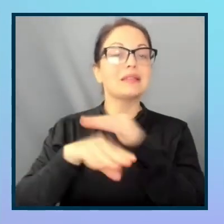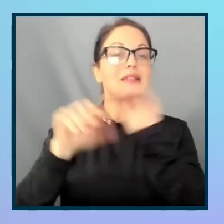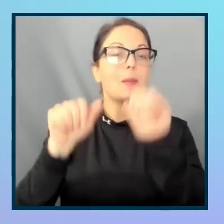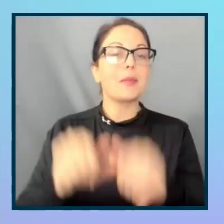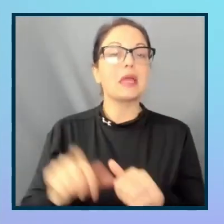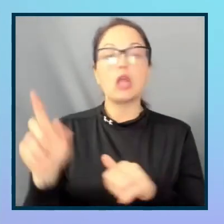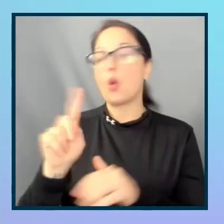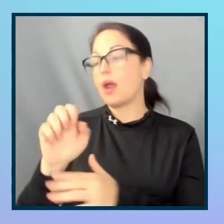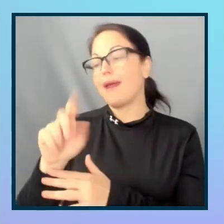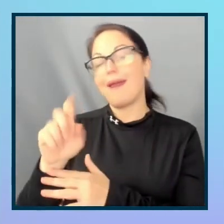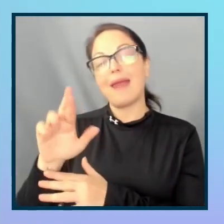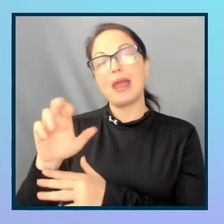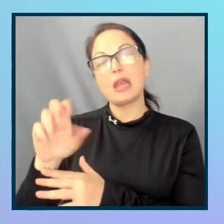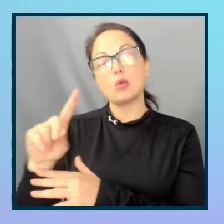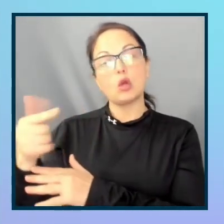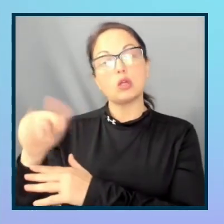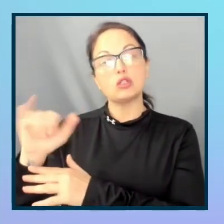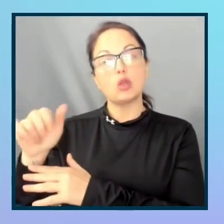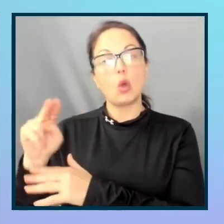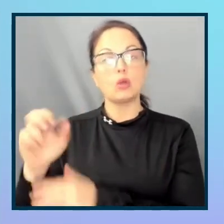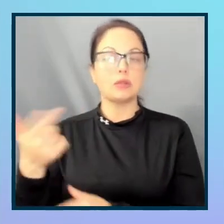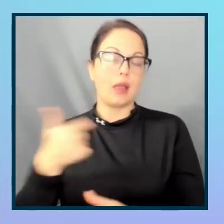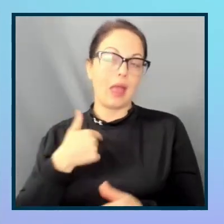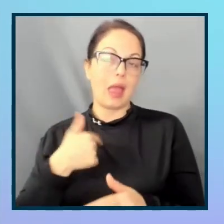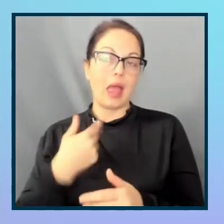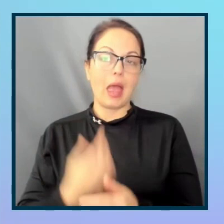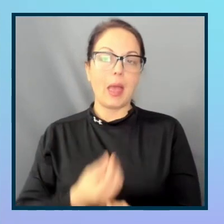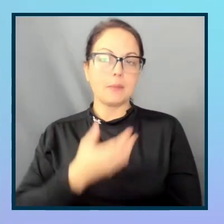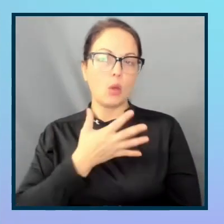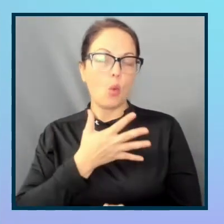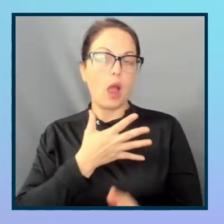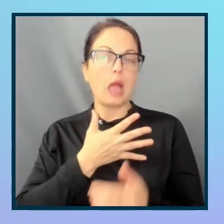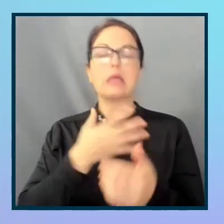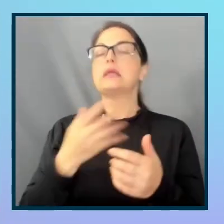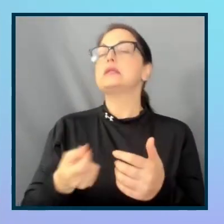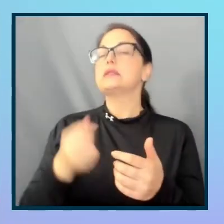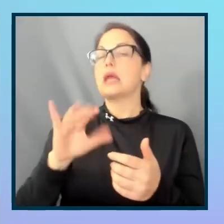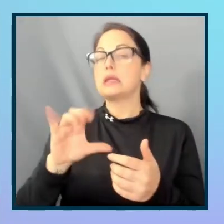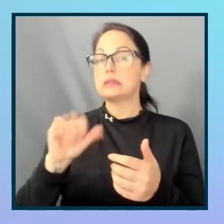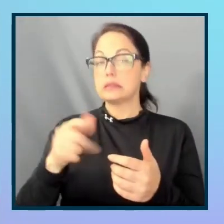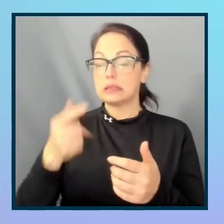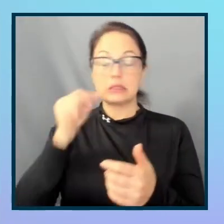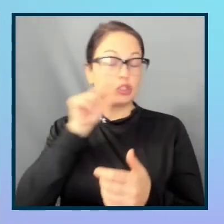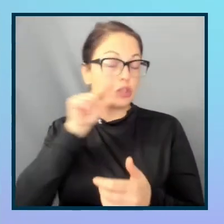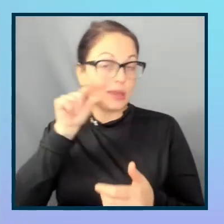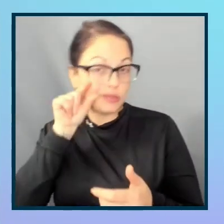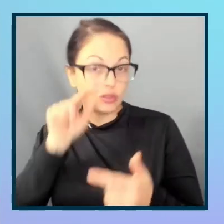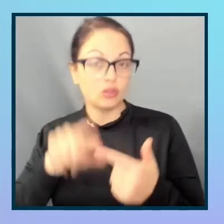I am a white, cisgender, fat disabled woman in her forties with dark brown hair,